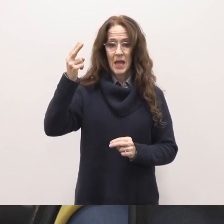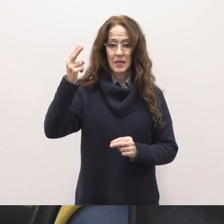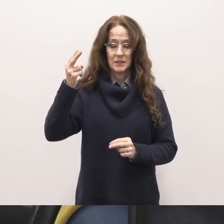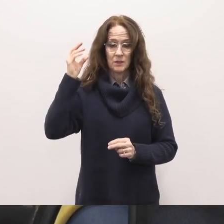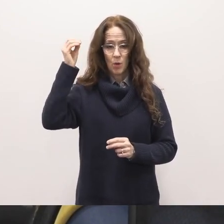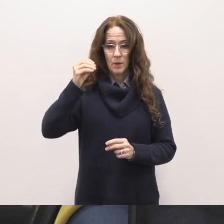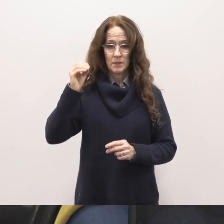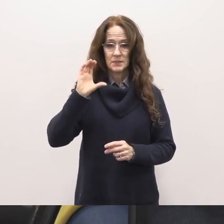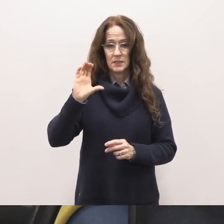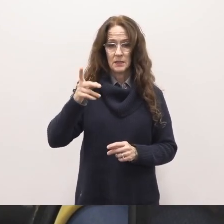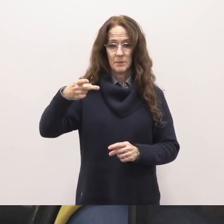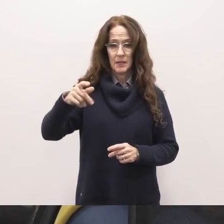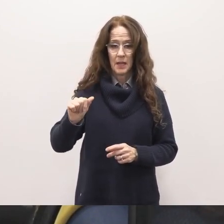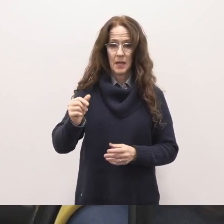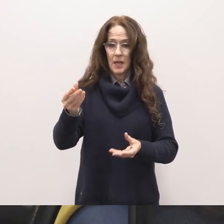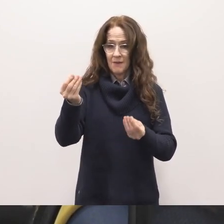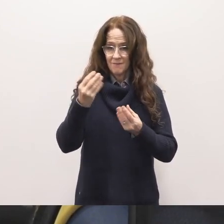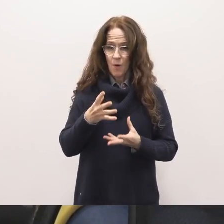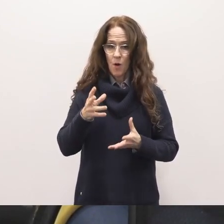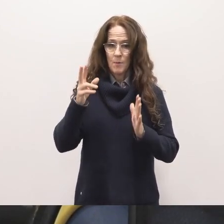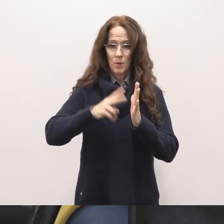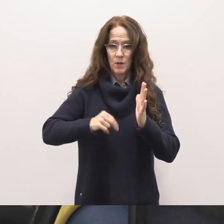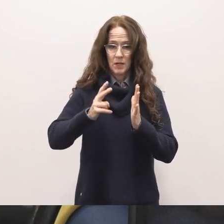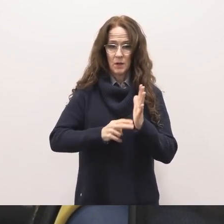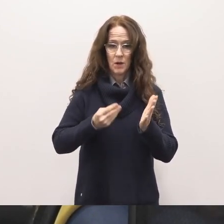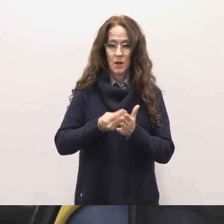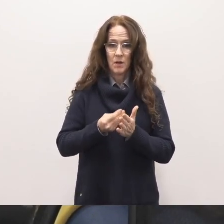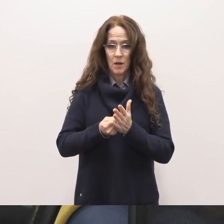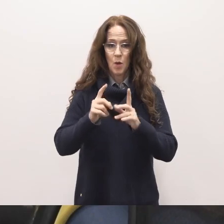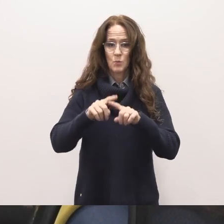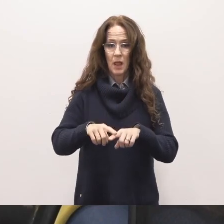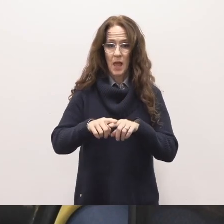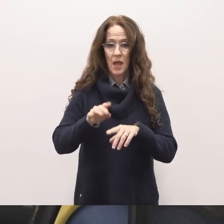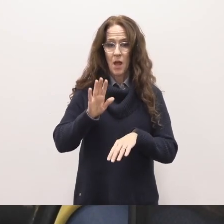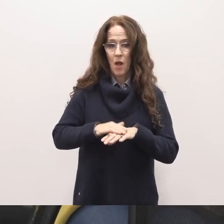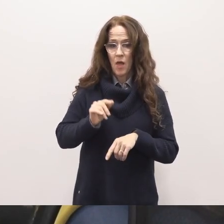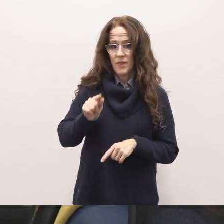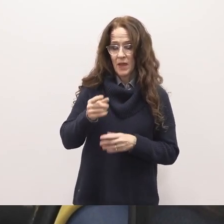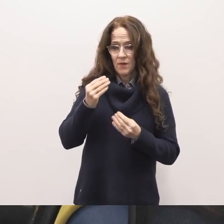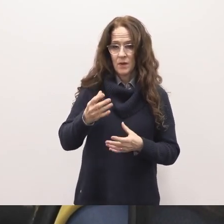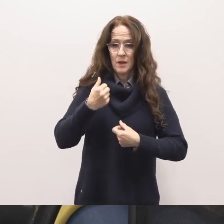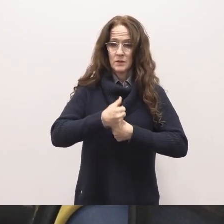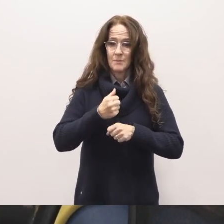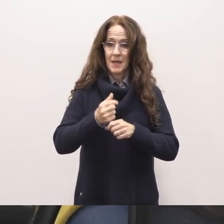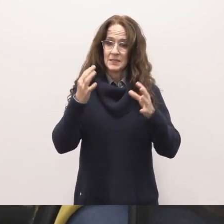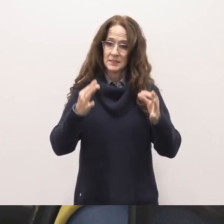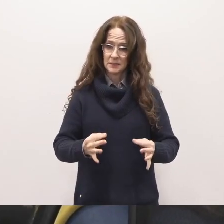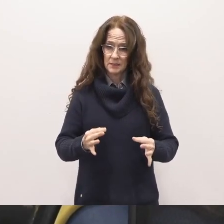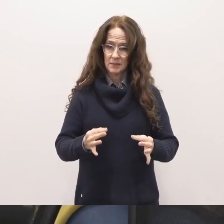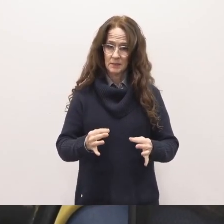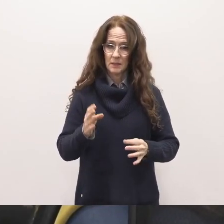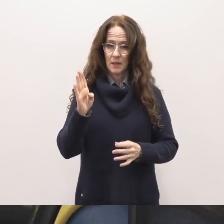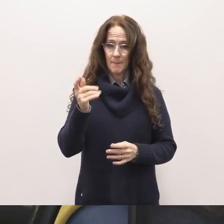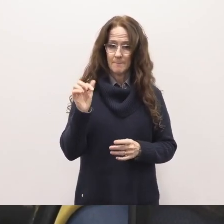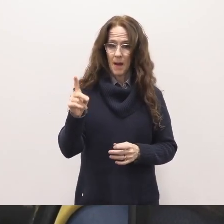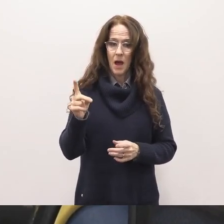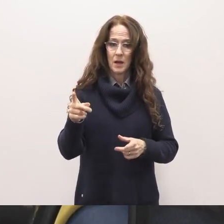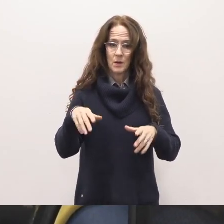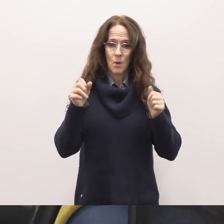Again, it means that an informed reader of financials can rely on the information to make decisions. So for instance, a bondholder or the state.